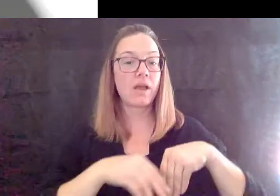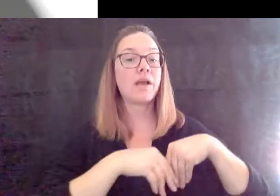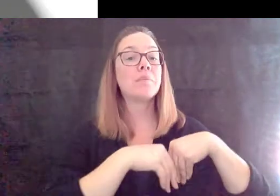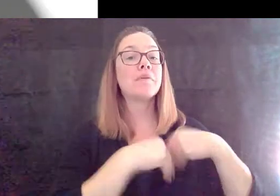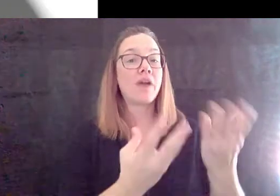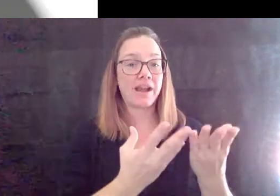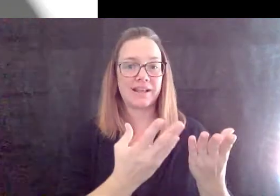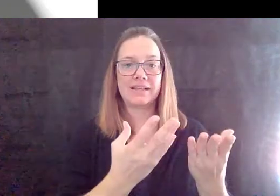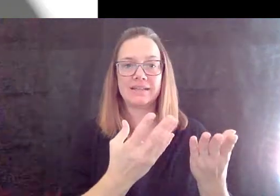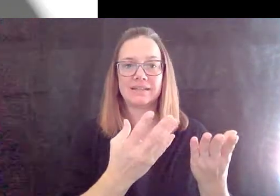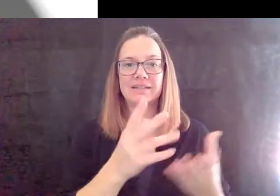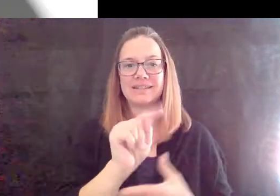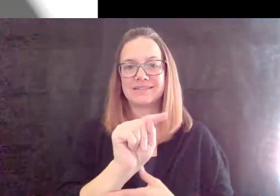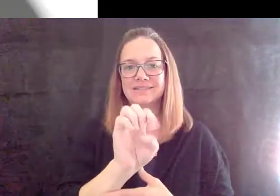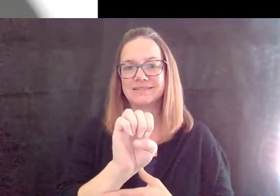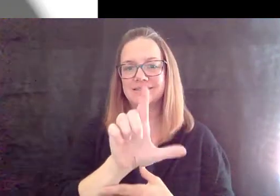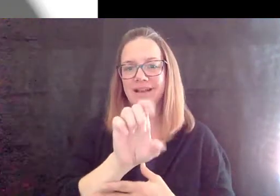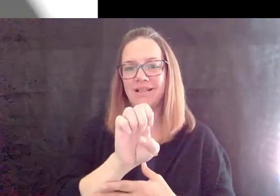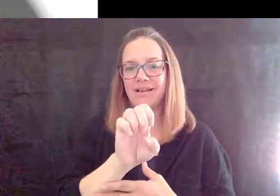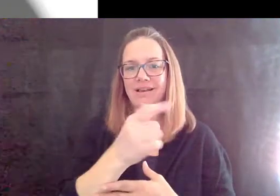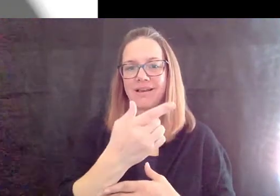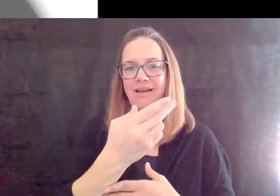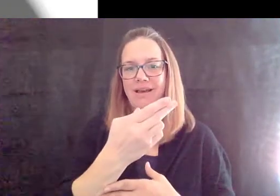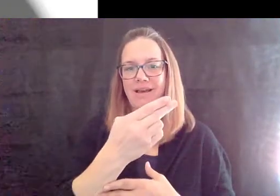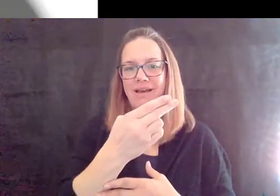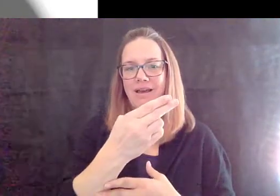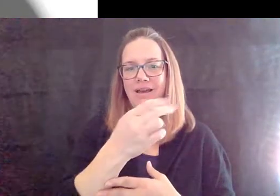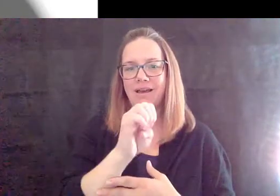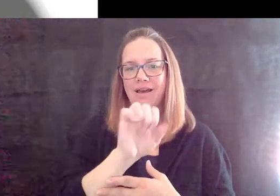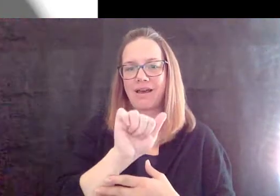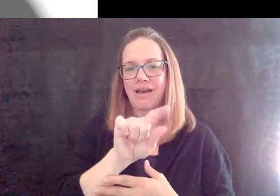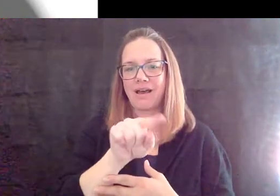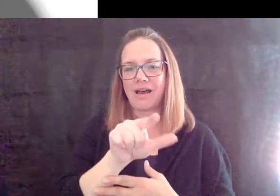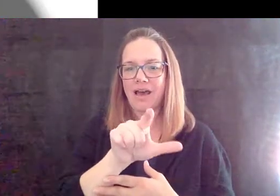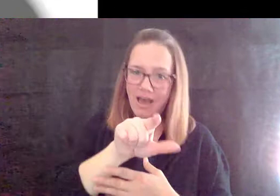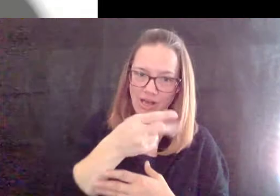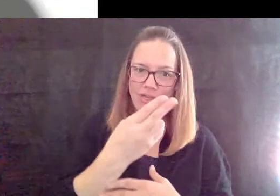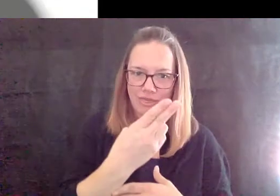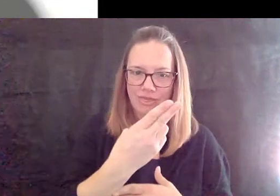that provided sort of telehealth for folks who couldn't